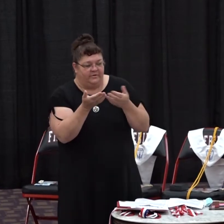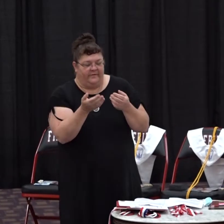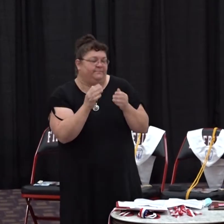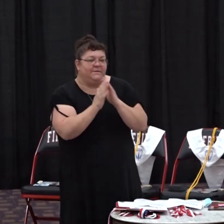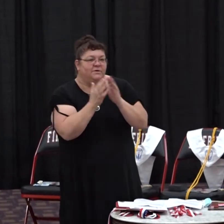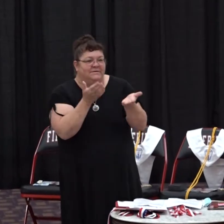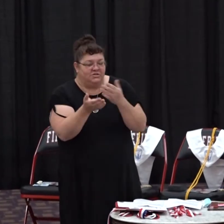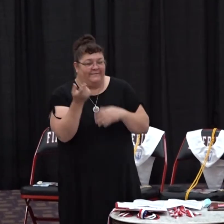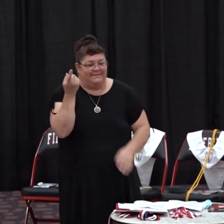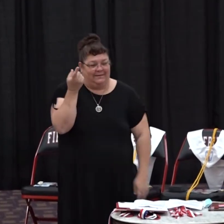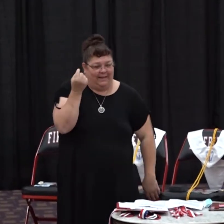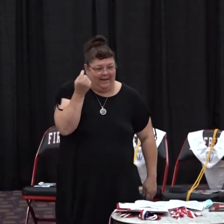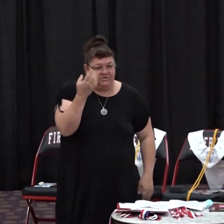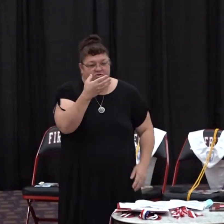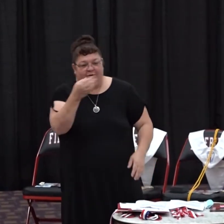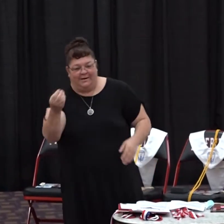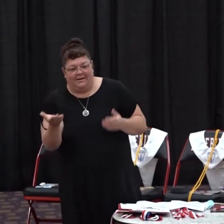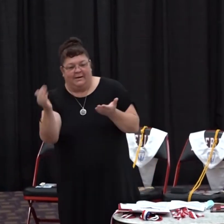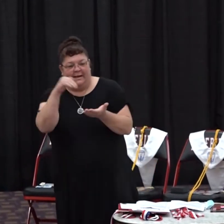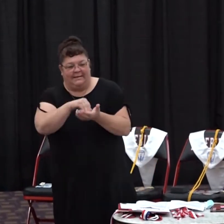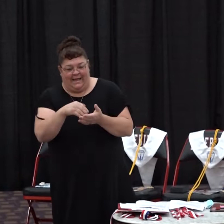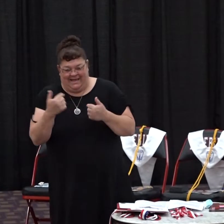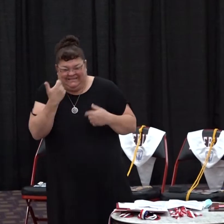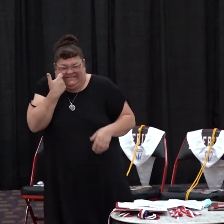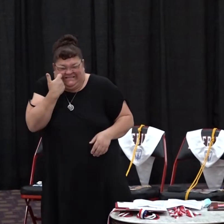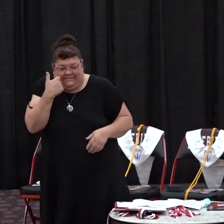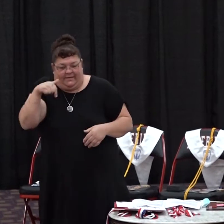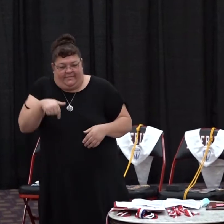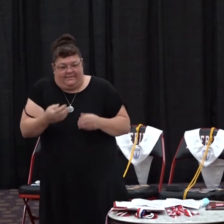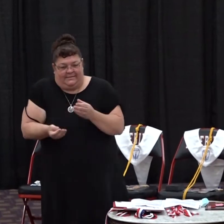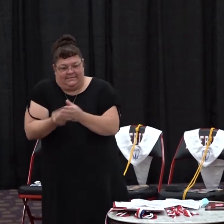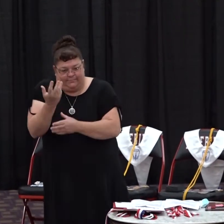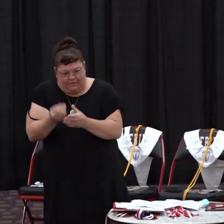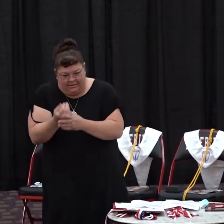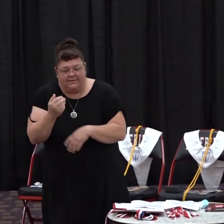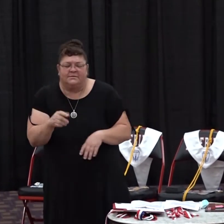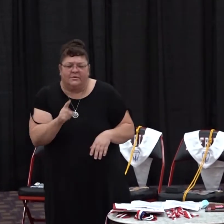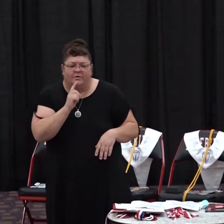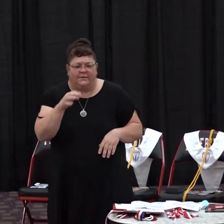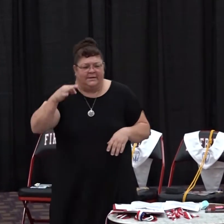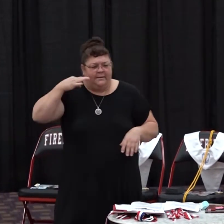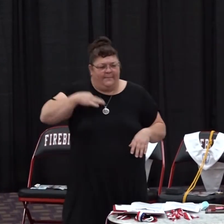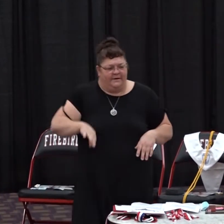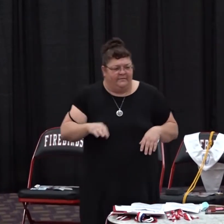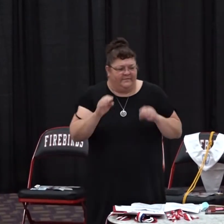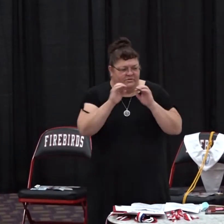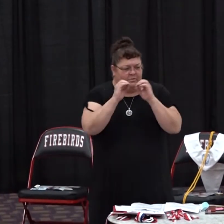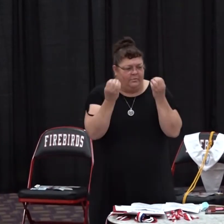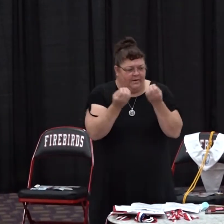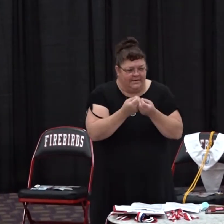That we can provide the community - we provided that service last year and then also this Spring again.